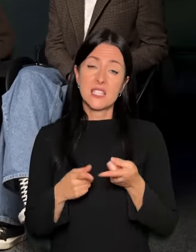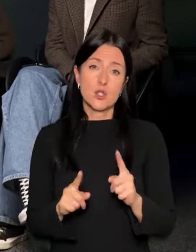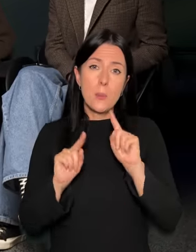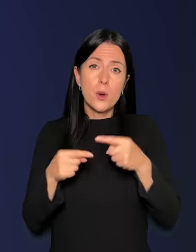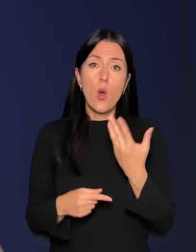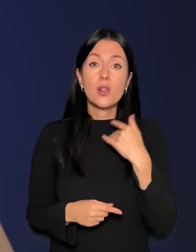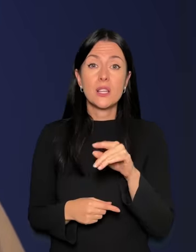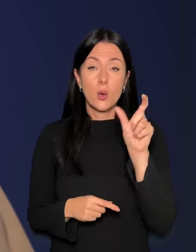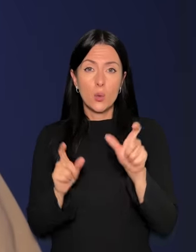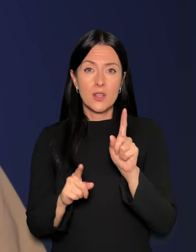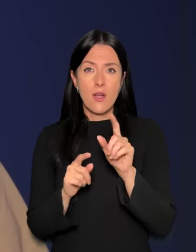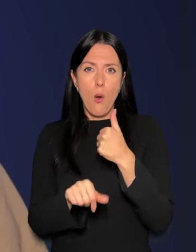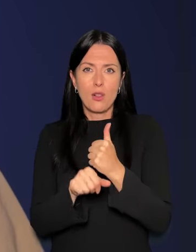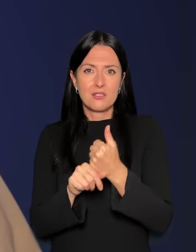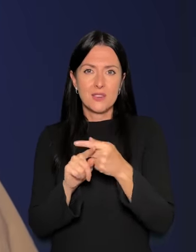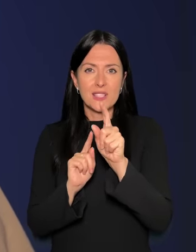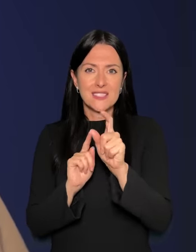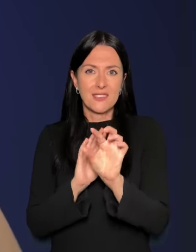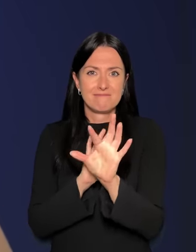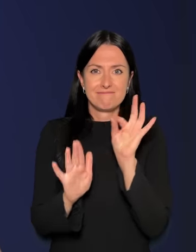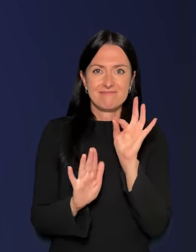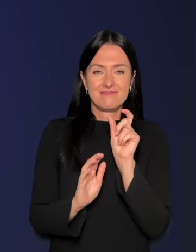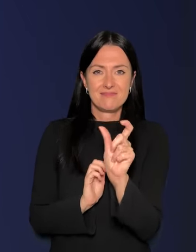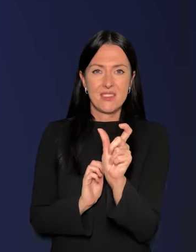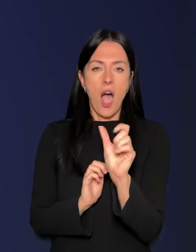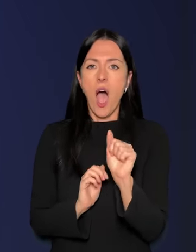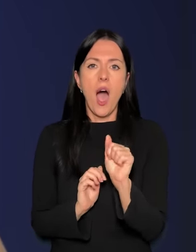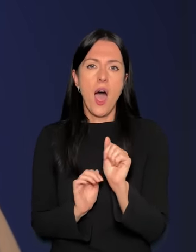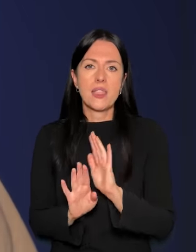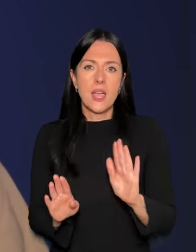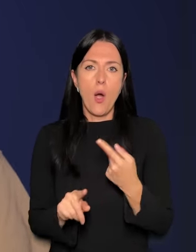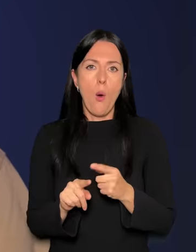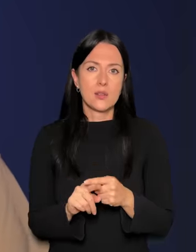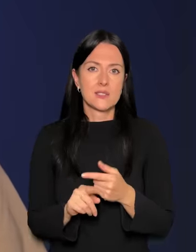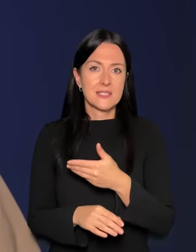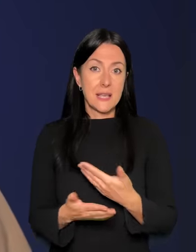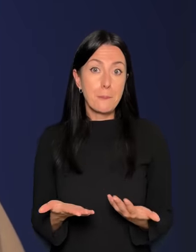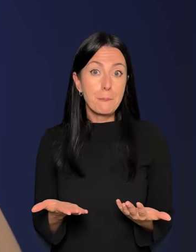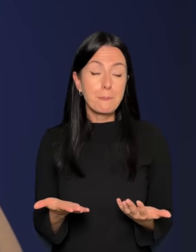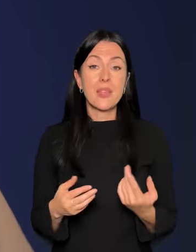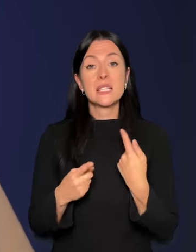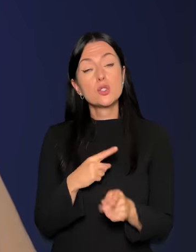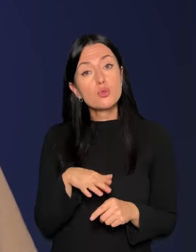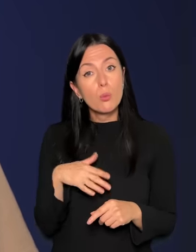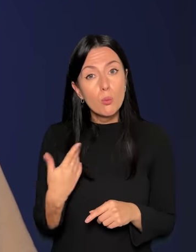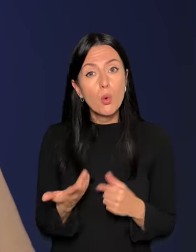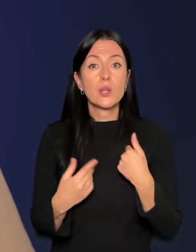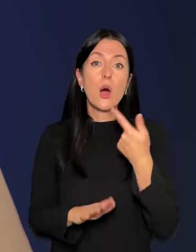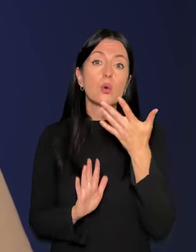It's really cool when people's primary characteristic of me is something like my anchor, and not this peculiarity. But, on the other hand,